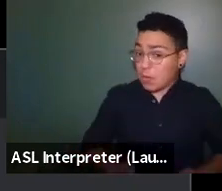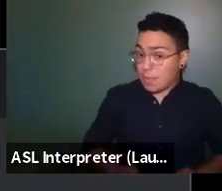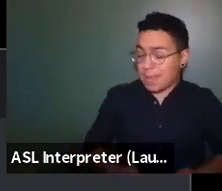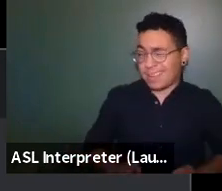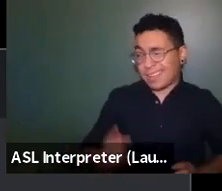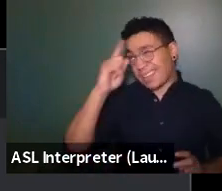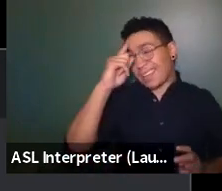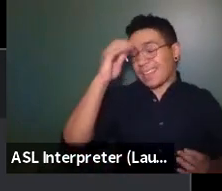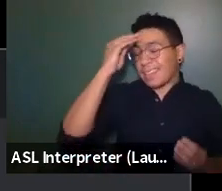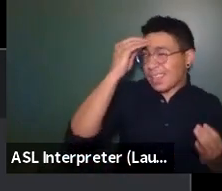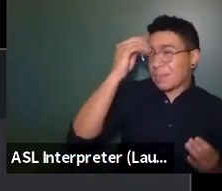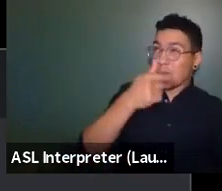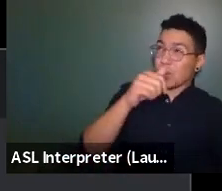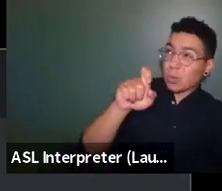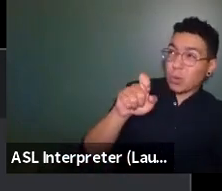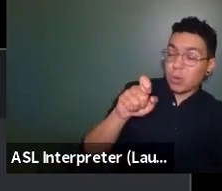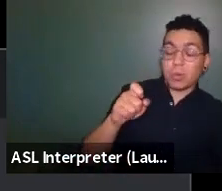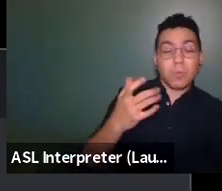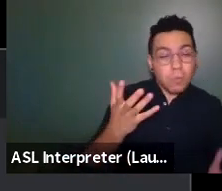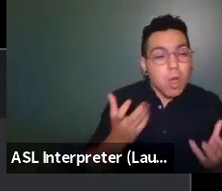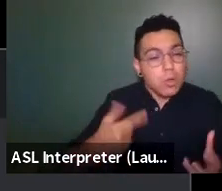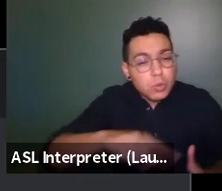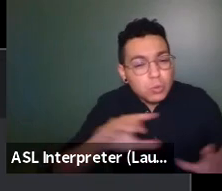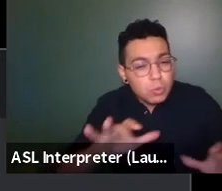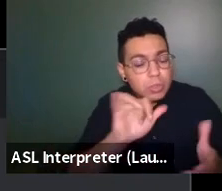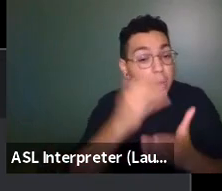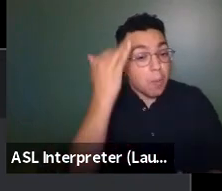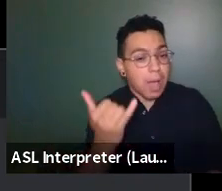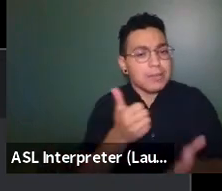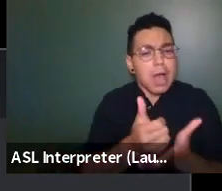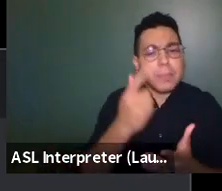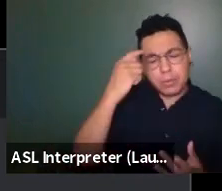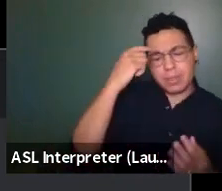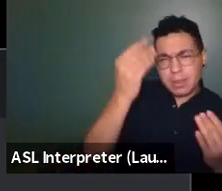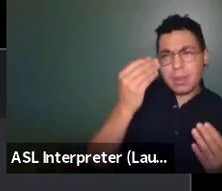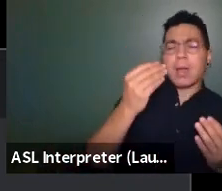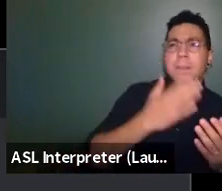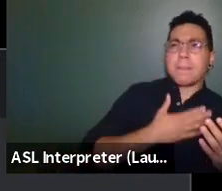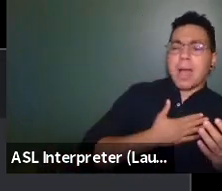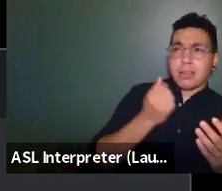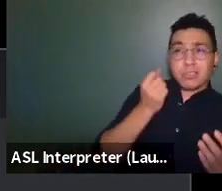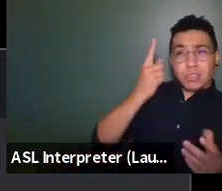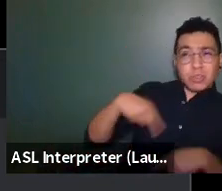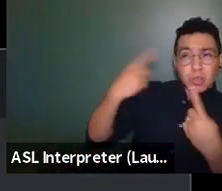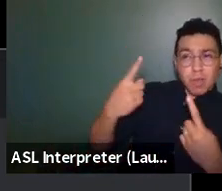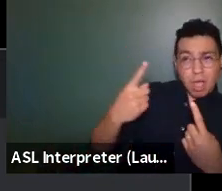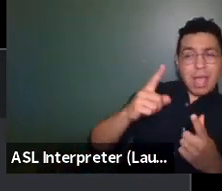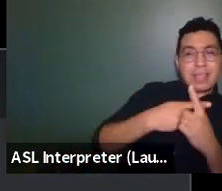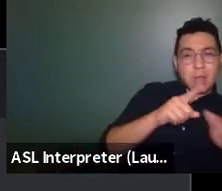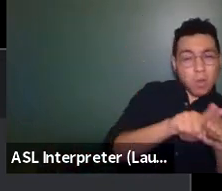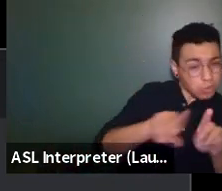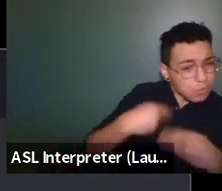ESD 101 - Jeff Crawford: We would like you to do that to help you consolidate some of your thinking and also to give some feedback to us as we're thinking about tomorrow and preparing for tomorrow. What are the things that we might